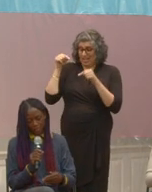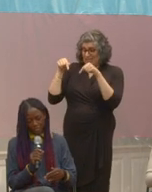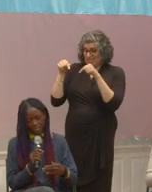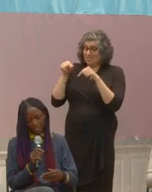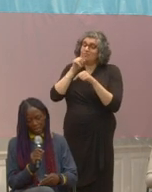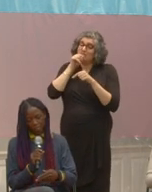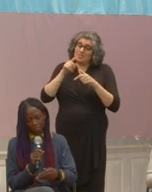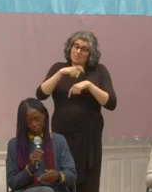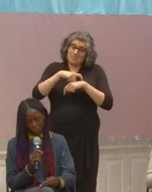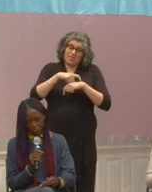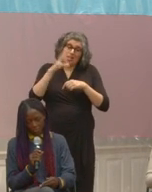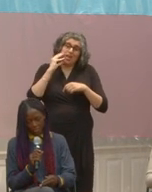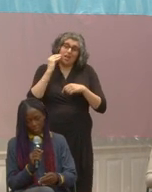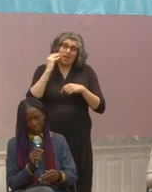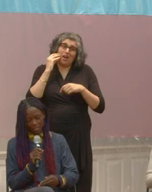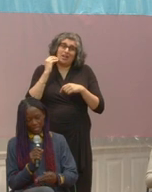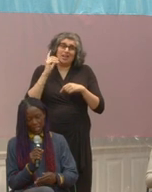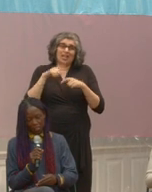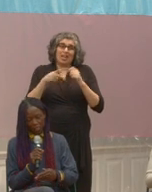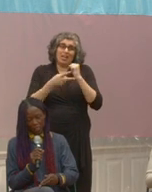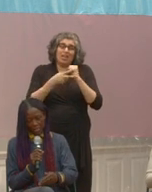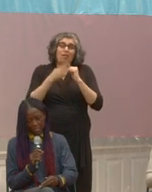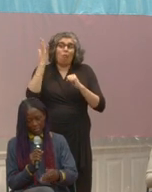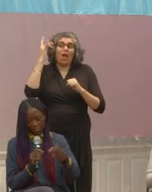experience cannot be preserved, is it cannot be replicated